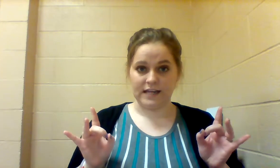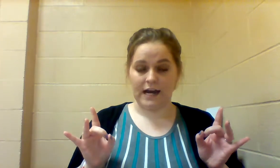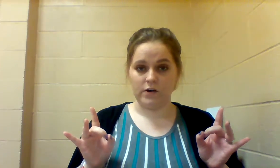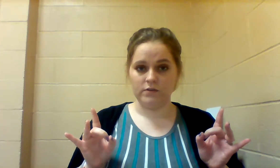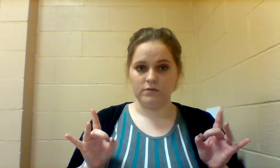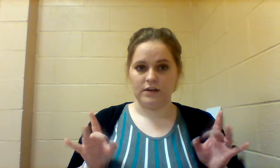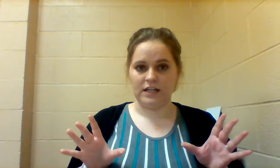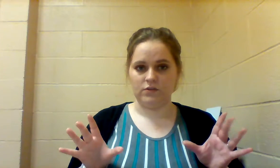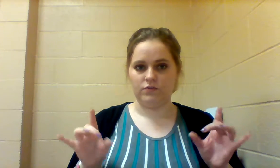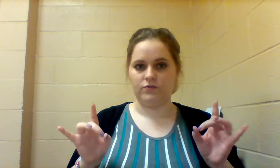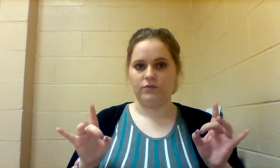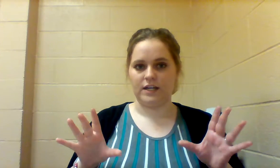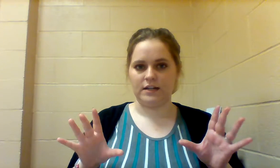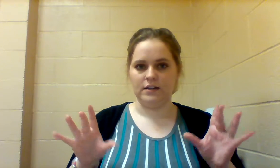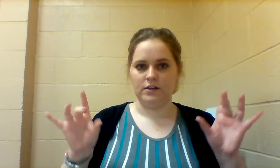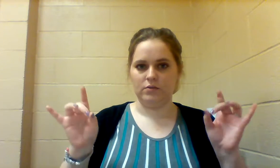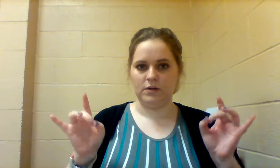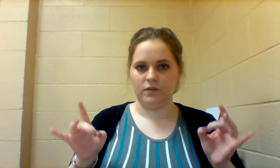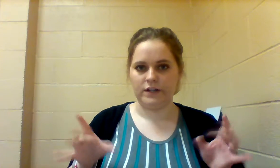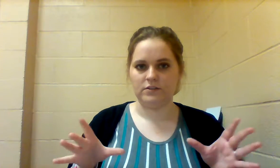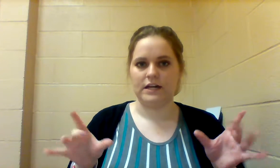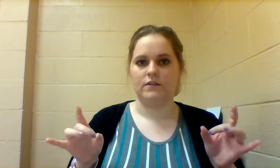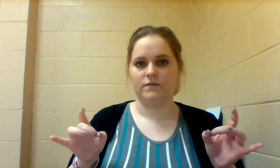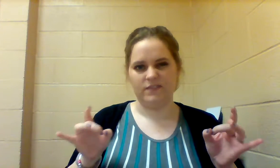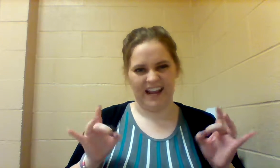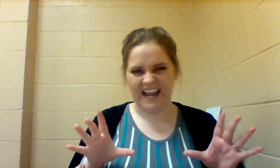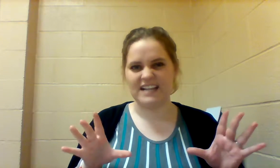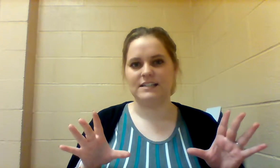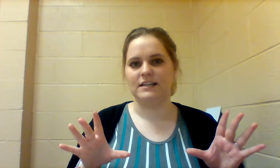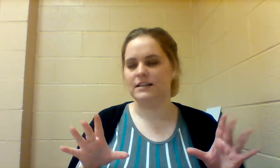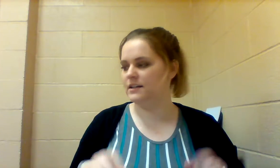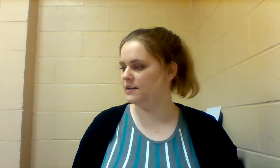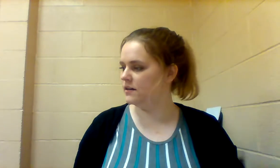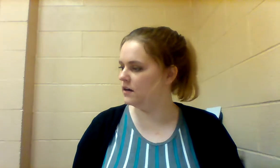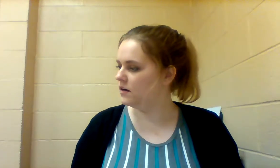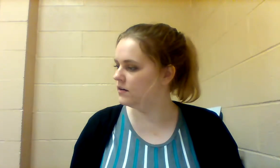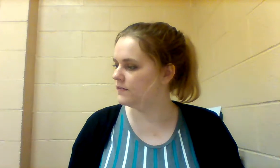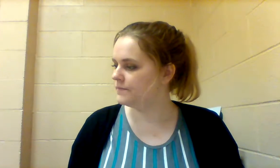out and you flick your middle fingers out HATE